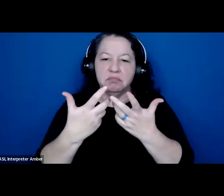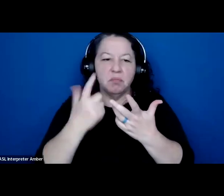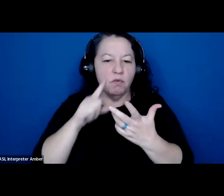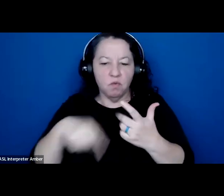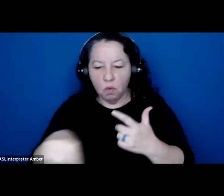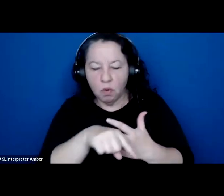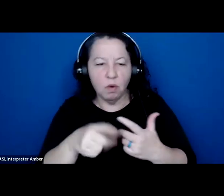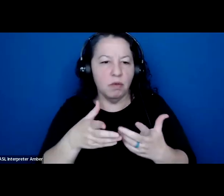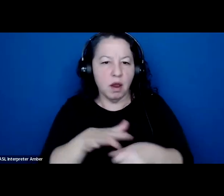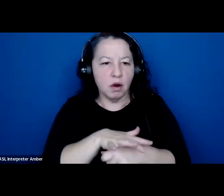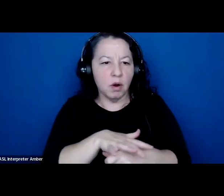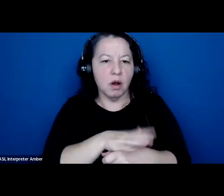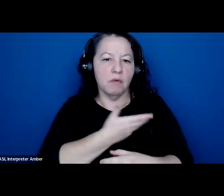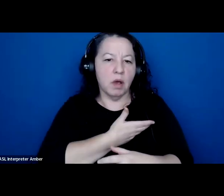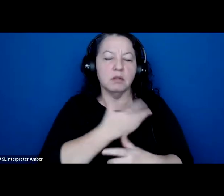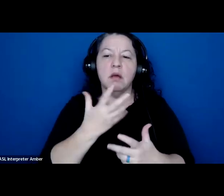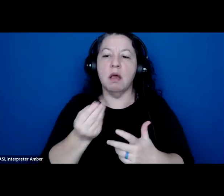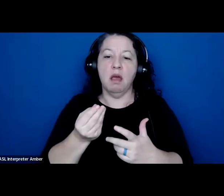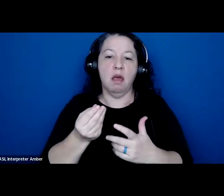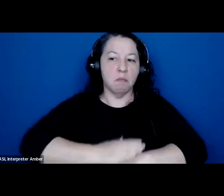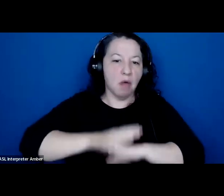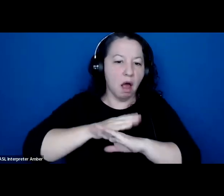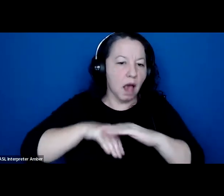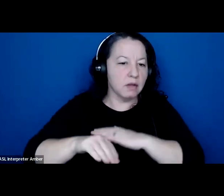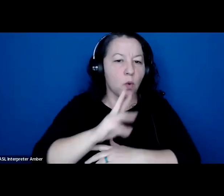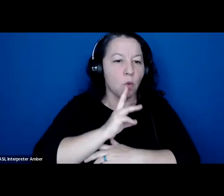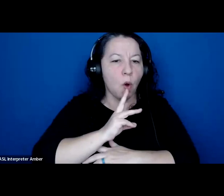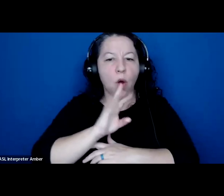blocking access to food, water, fuel, medical supplies, etc., etc.